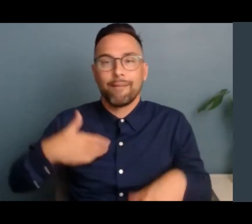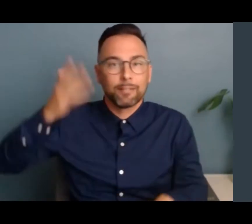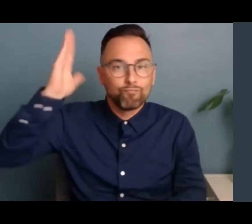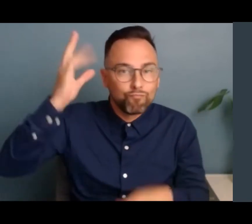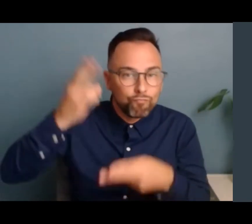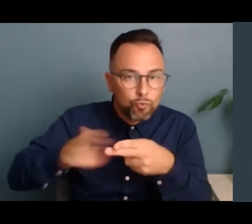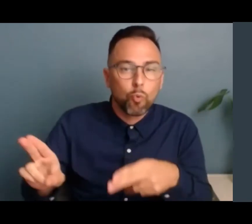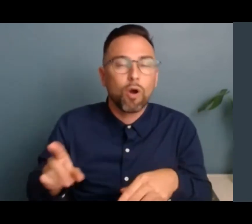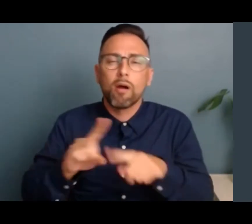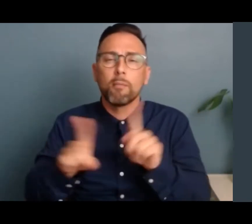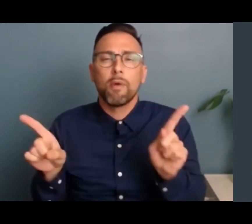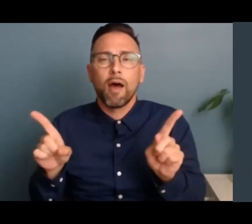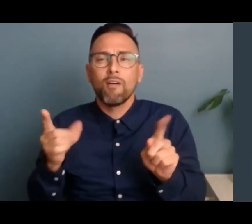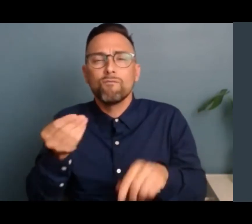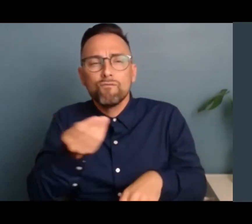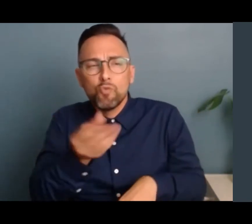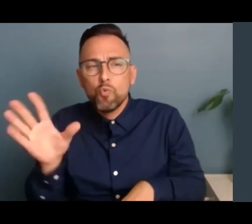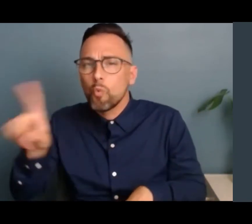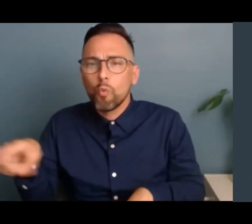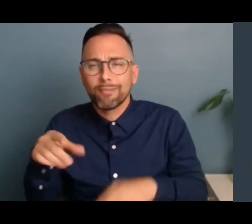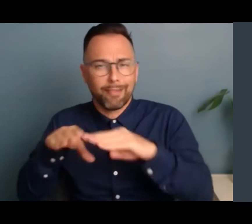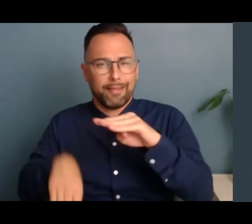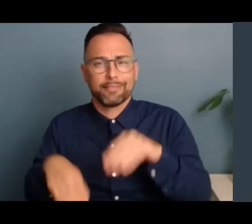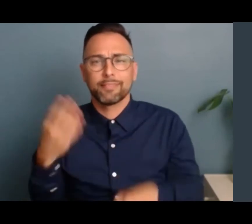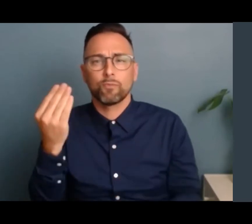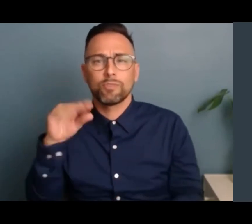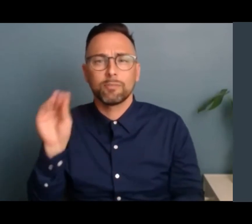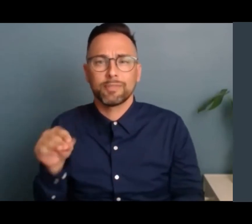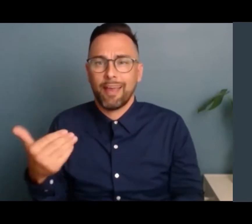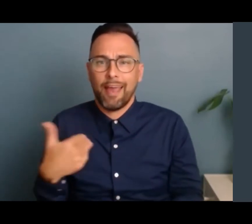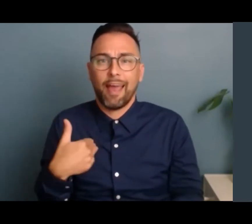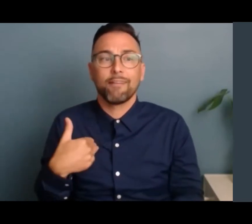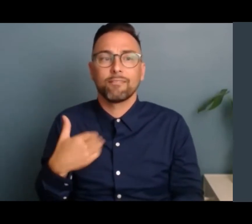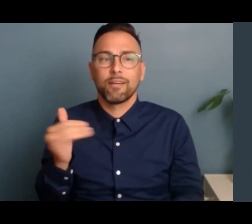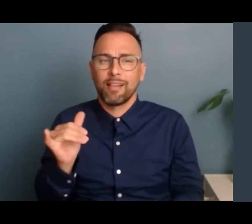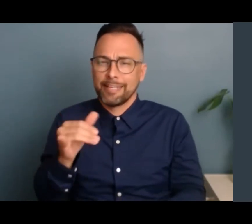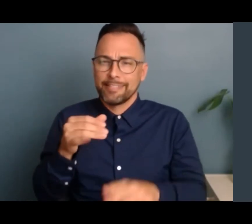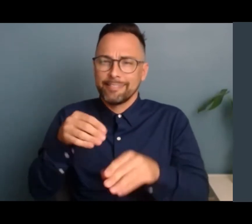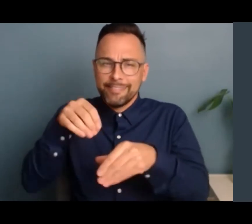a presentation, a short one, or responses to student questions on orientation day.